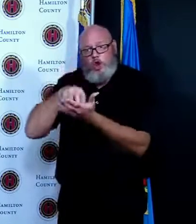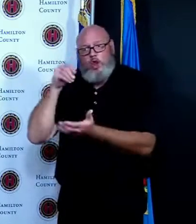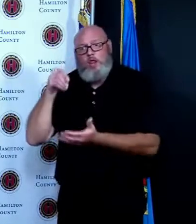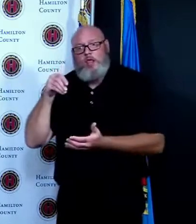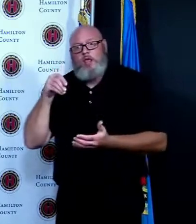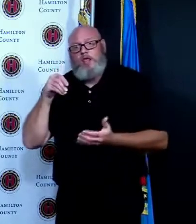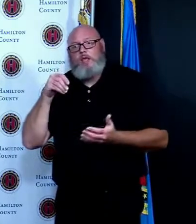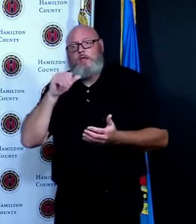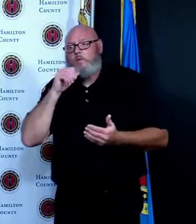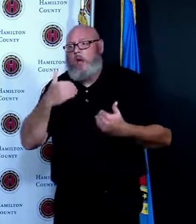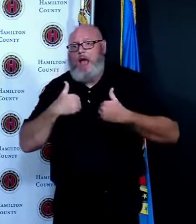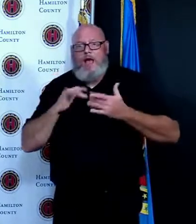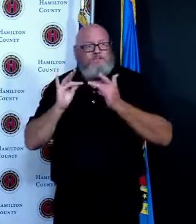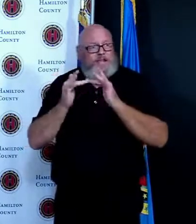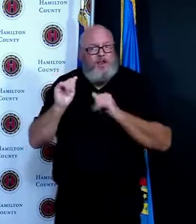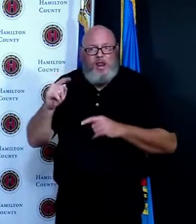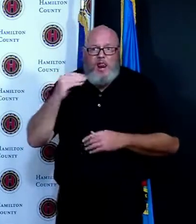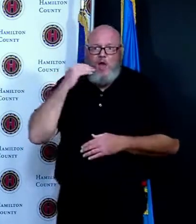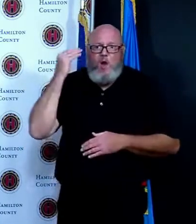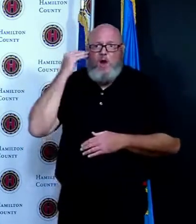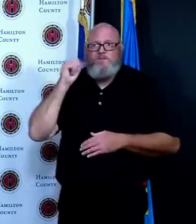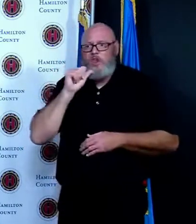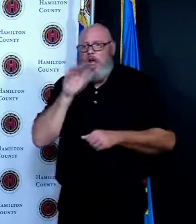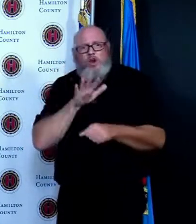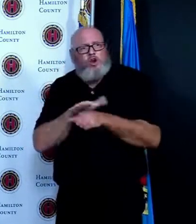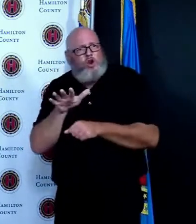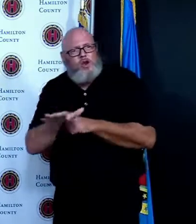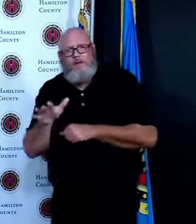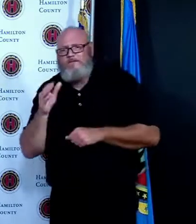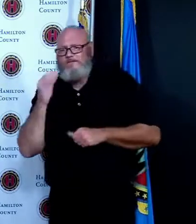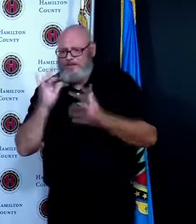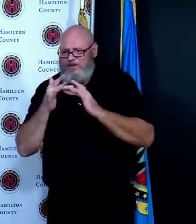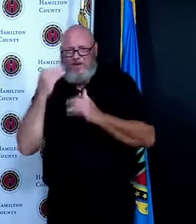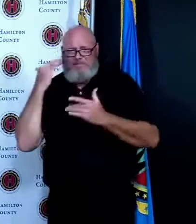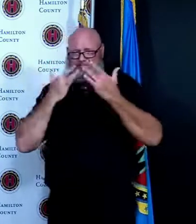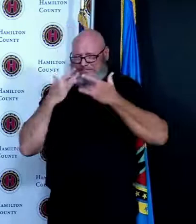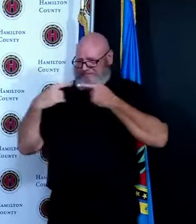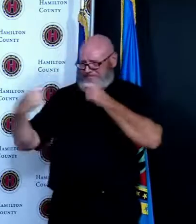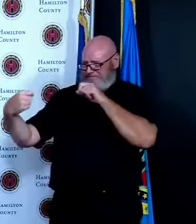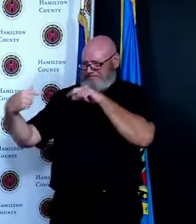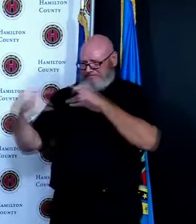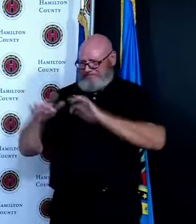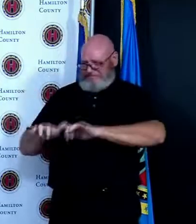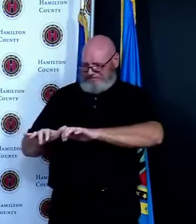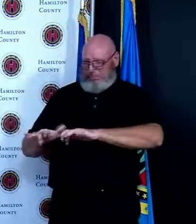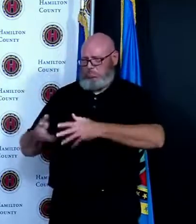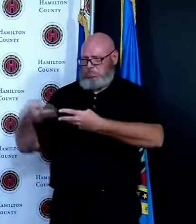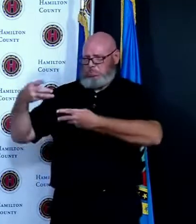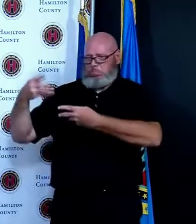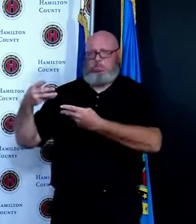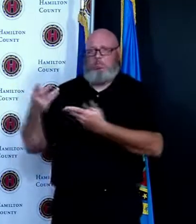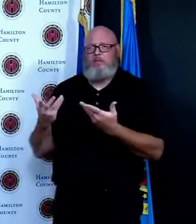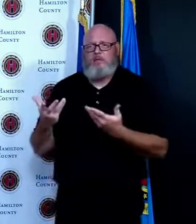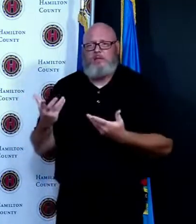and we're doing okay within our facility but what we what there is a growing need for is to expand